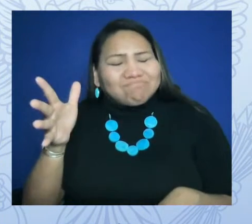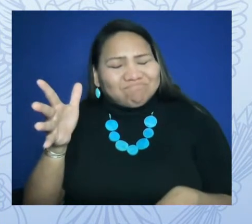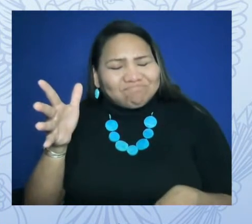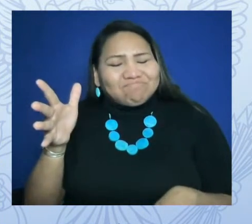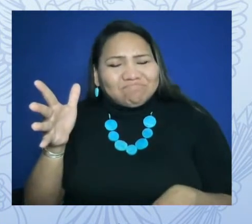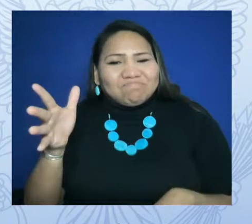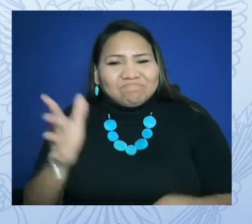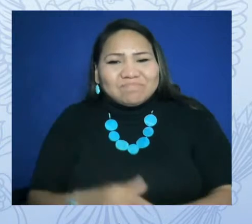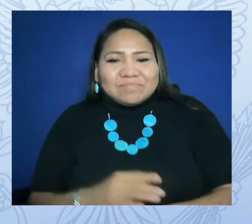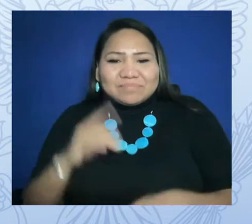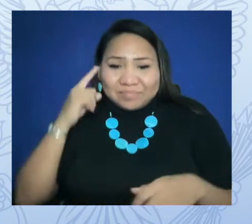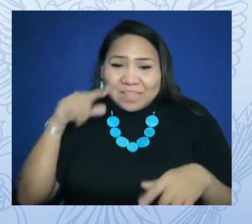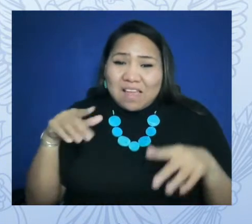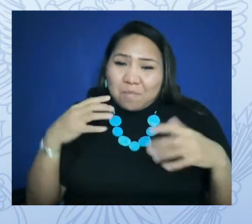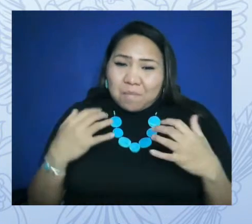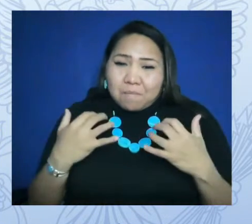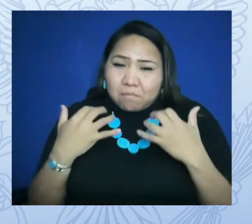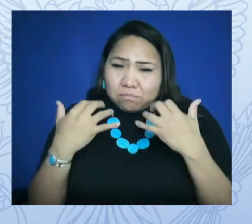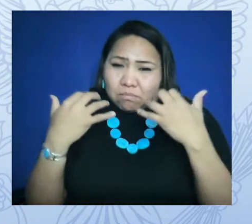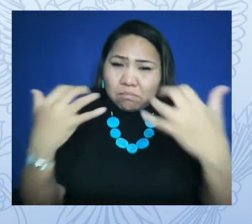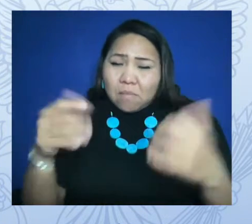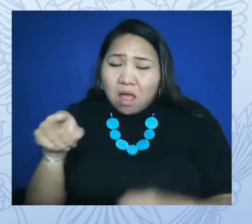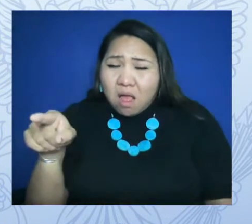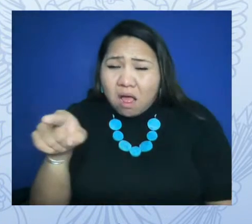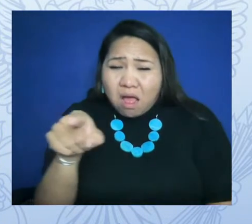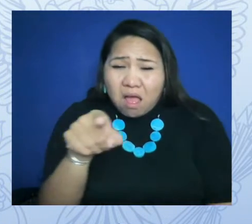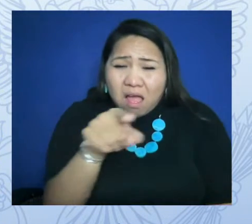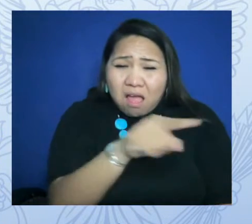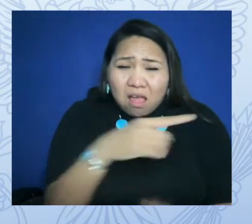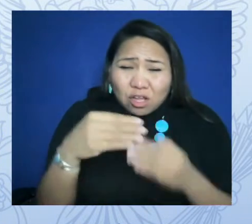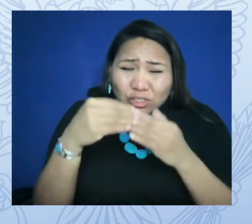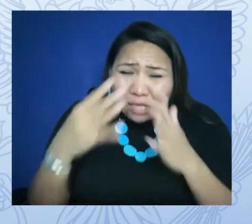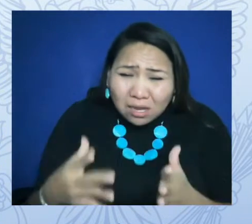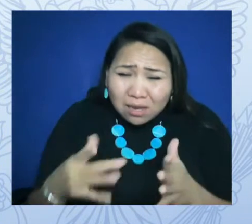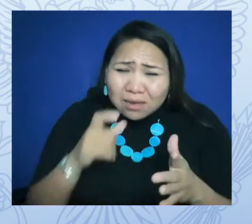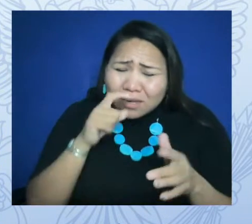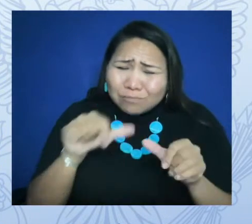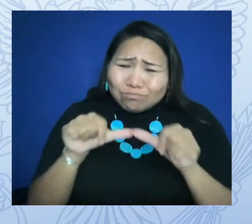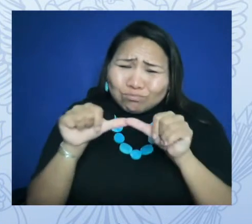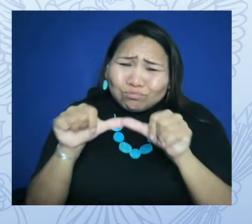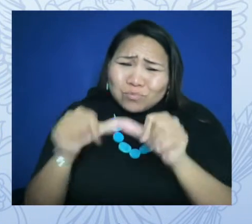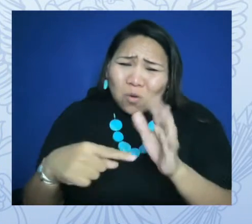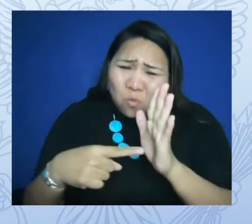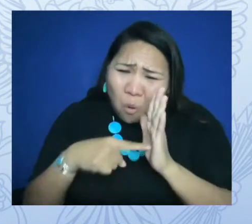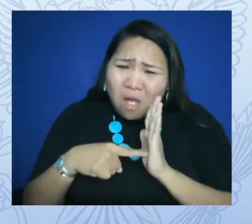Leaders who continue to show us the meaning of courage, duty and honor.